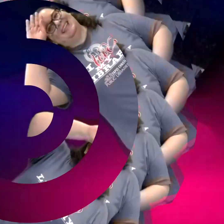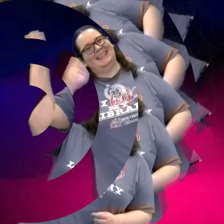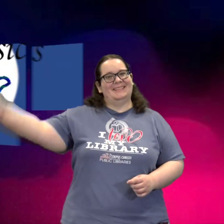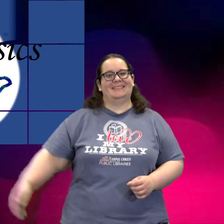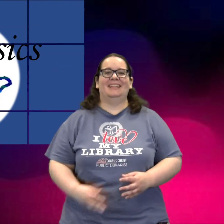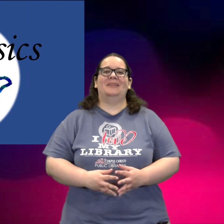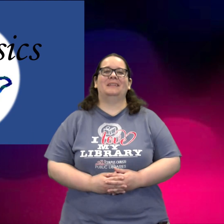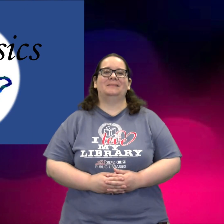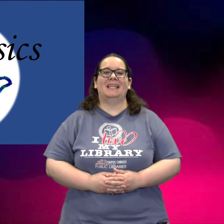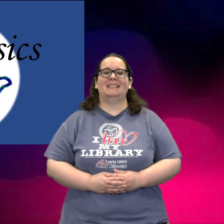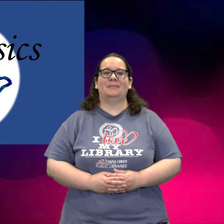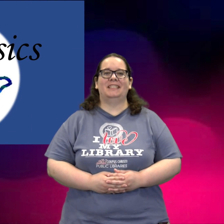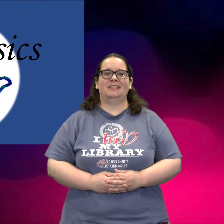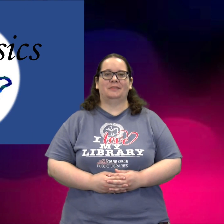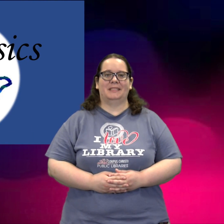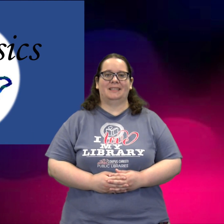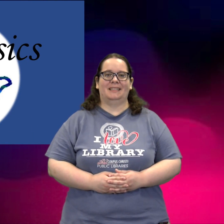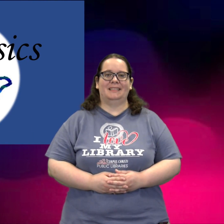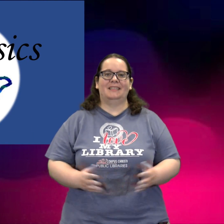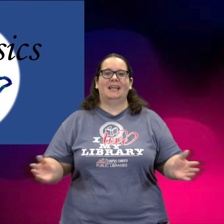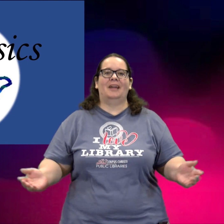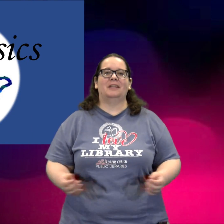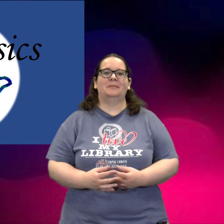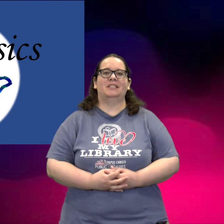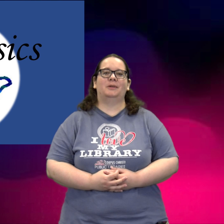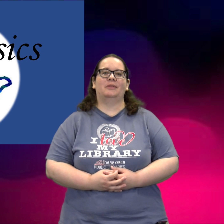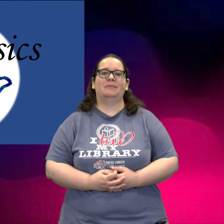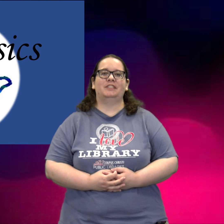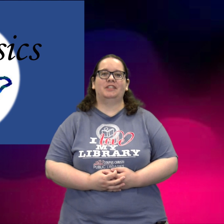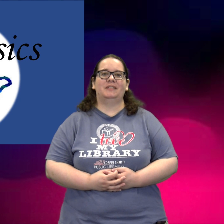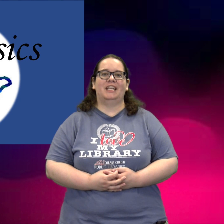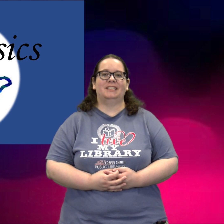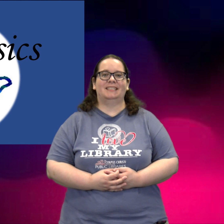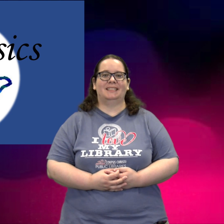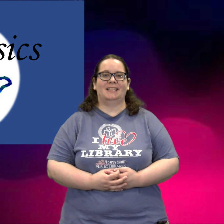Hello! And welcome to ASL Basics with Ms. Colleen. I recommend this program for children ages 6 and